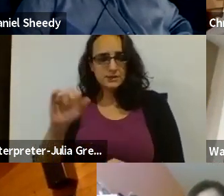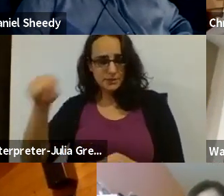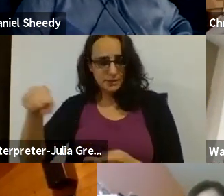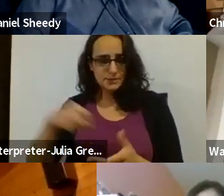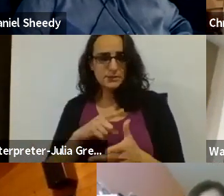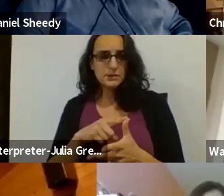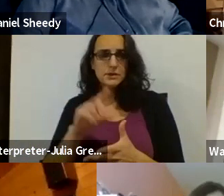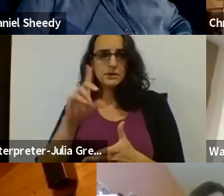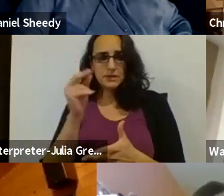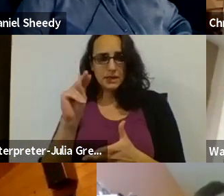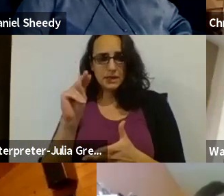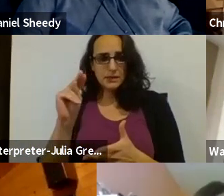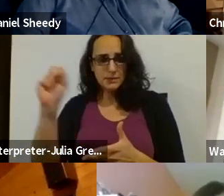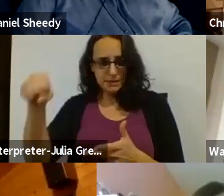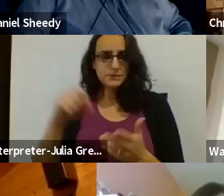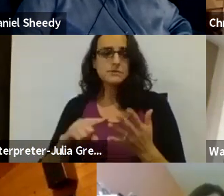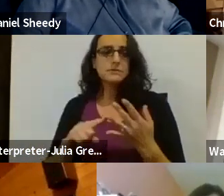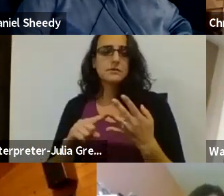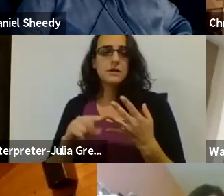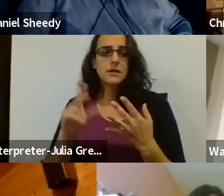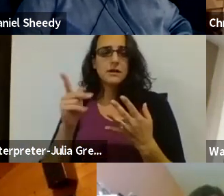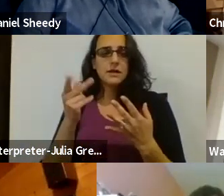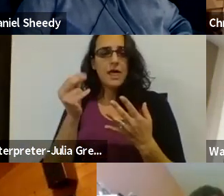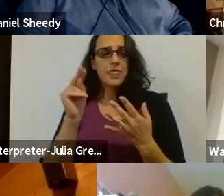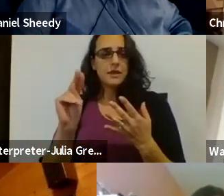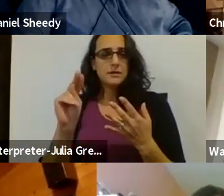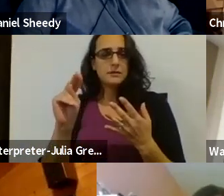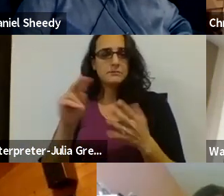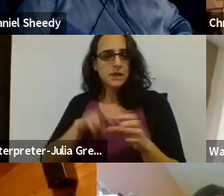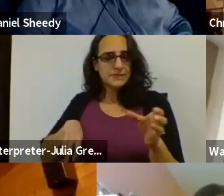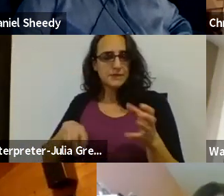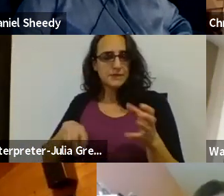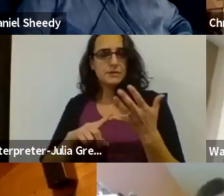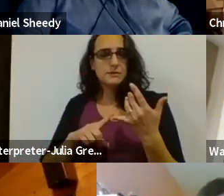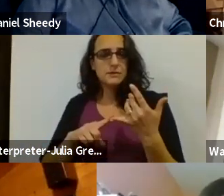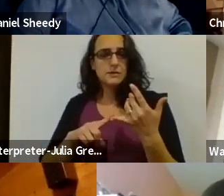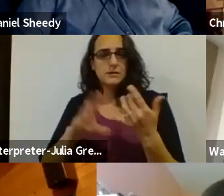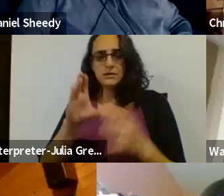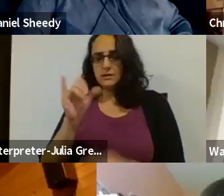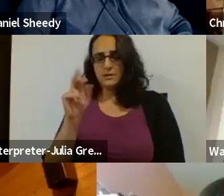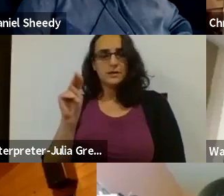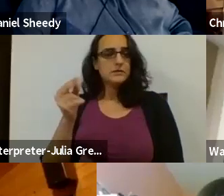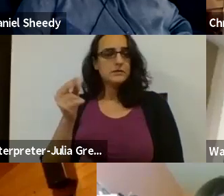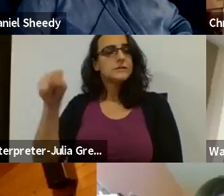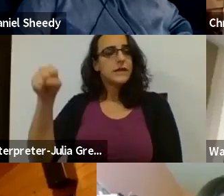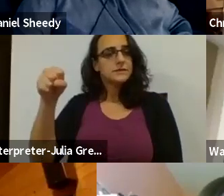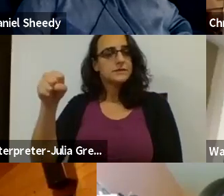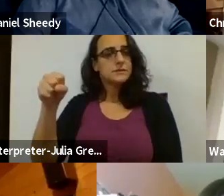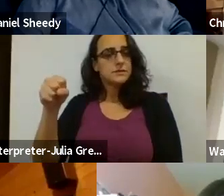Daniel Sheedy: Dan, yes. Kathleen Stern: Kathleen abstained. Carolyn Gallagher: And Carolyn say yes. And do we do the same for